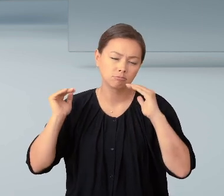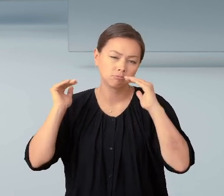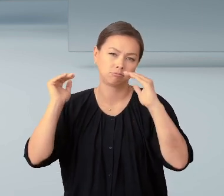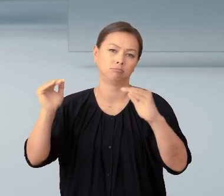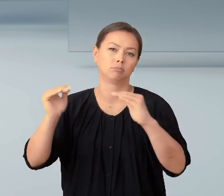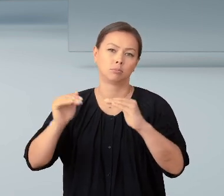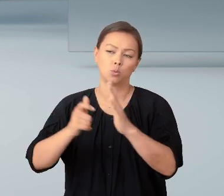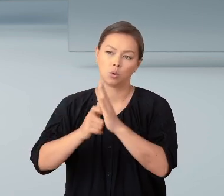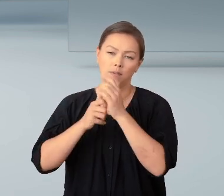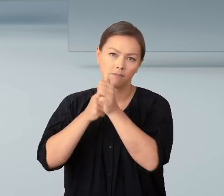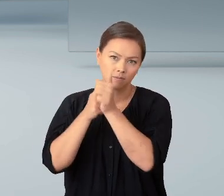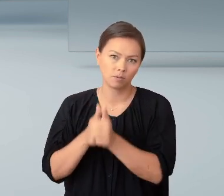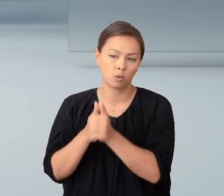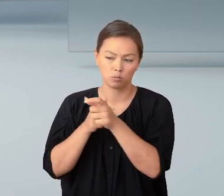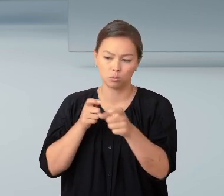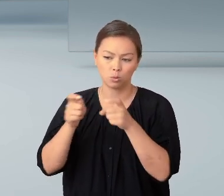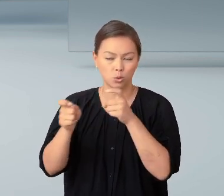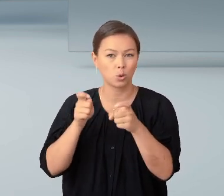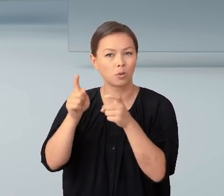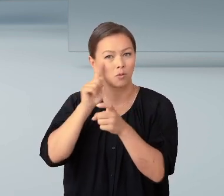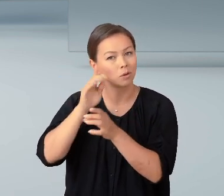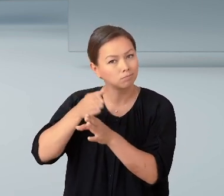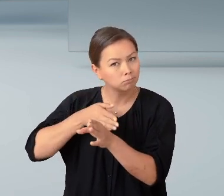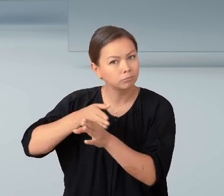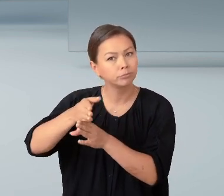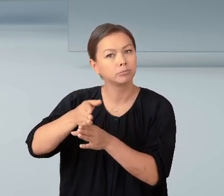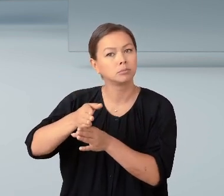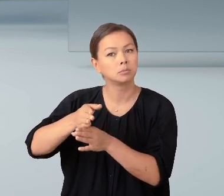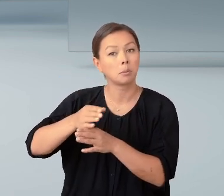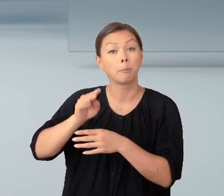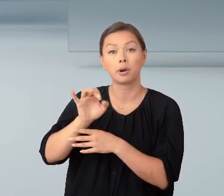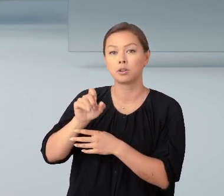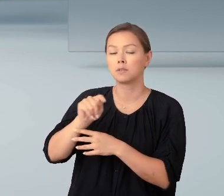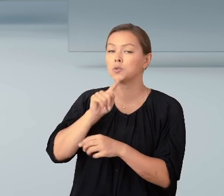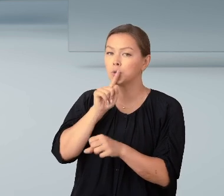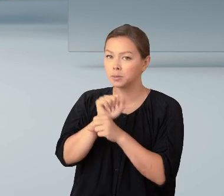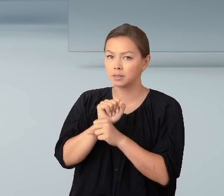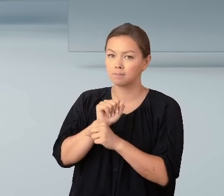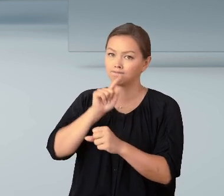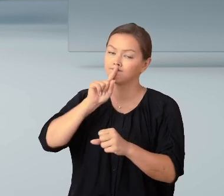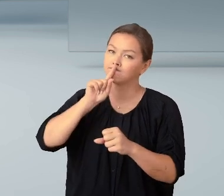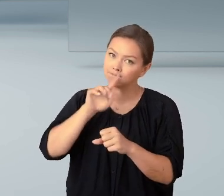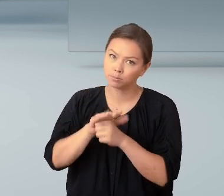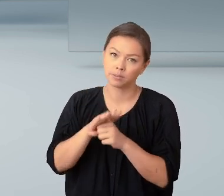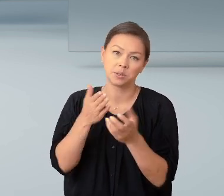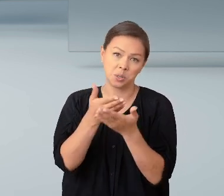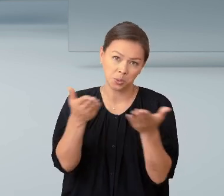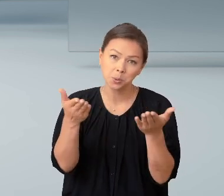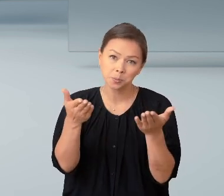in the industry. That's Microsoft's commitment to you.